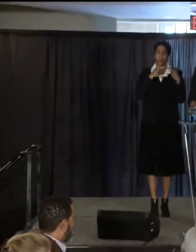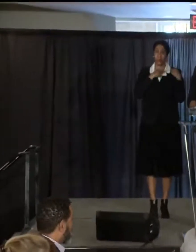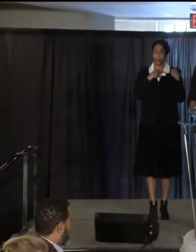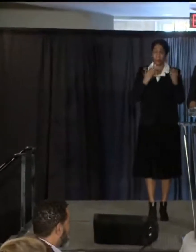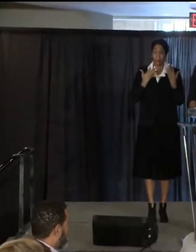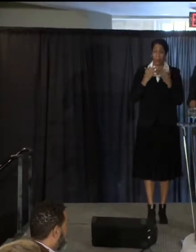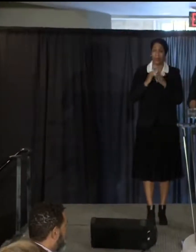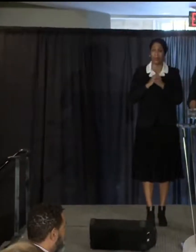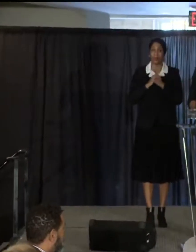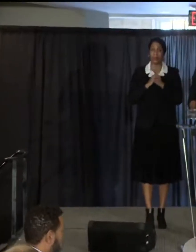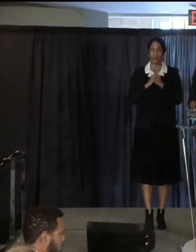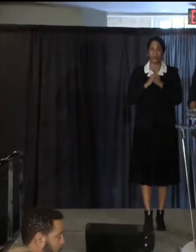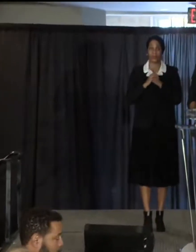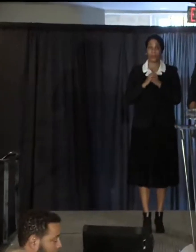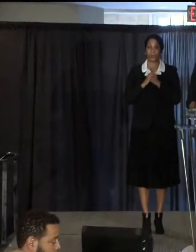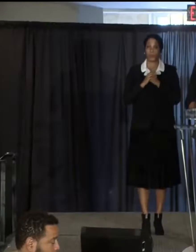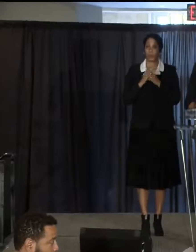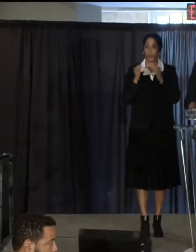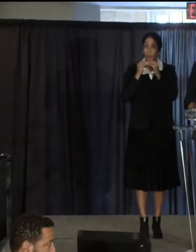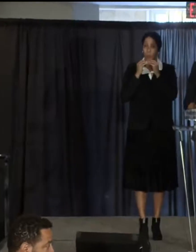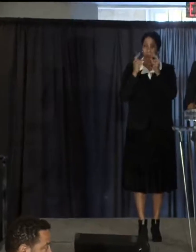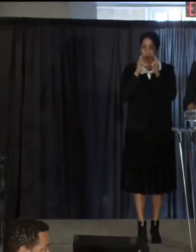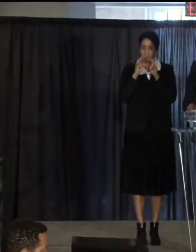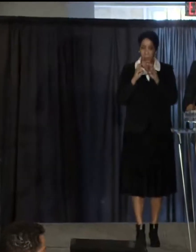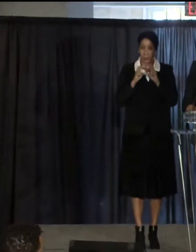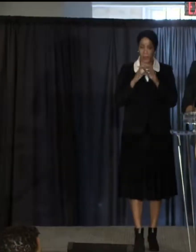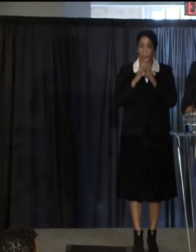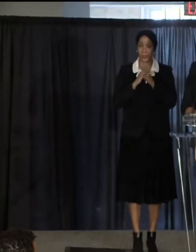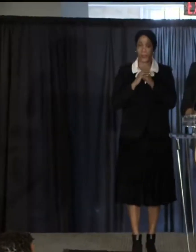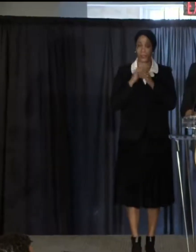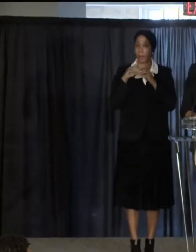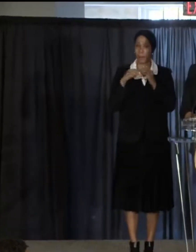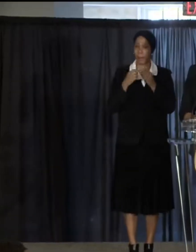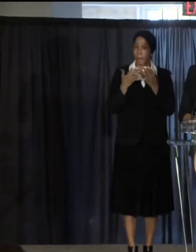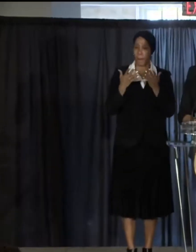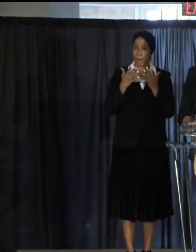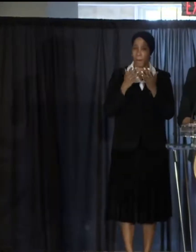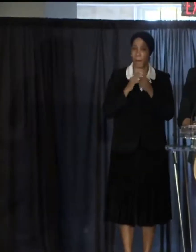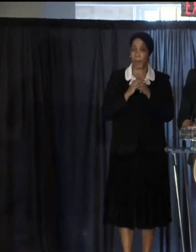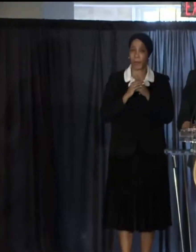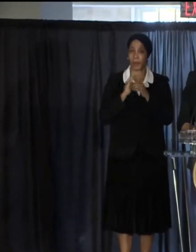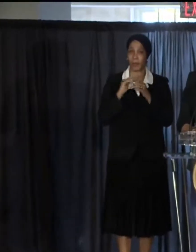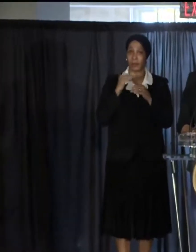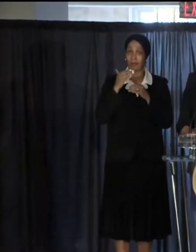IS JUST TO BE A LITTLE BIT MORE SPECIFIC ABOUT OUR NEXT STEPS,